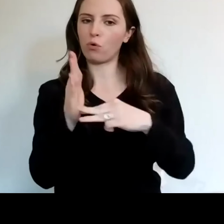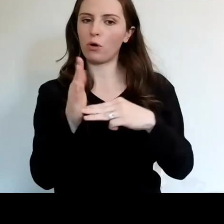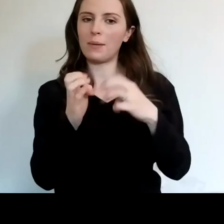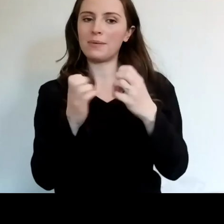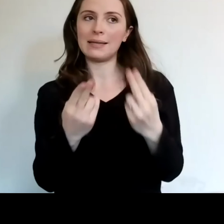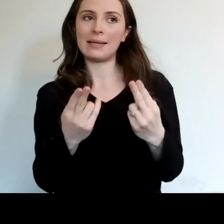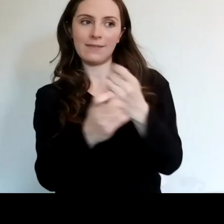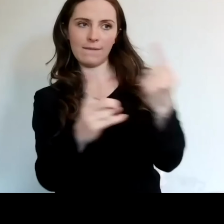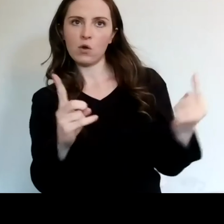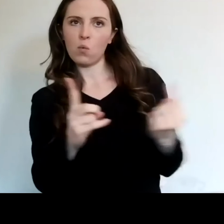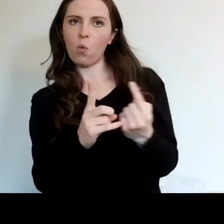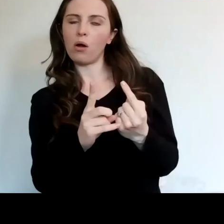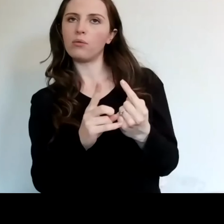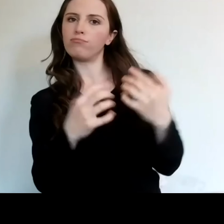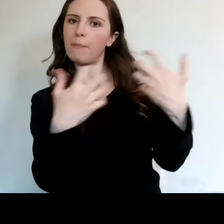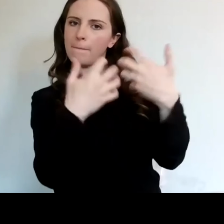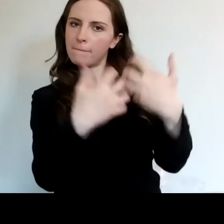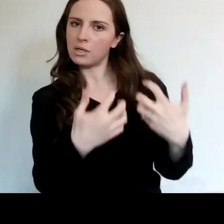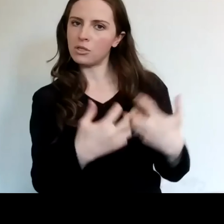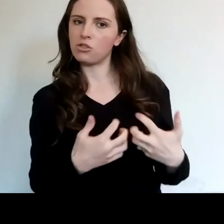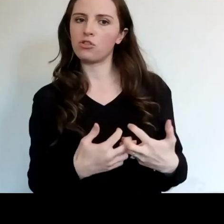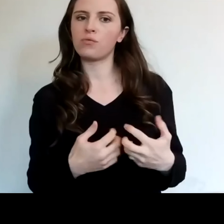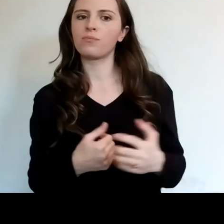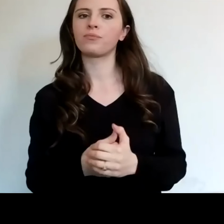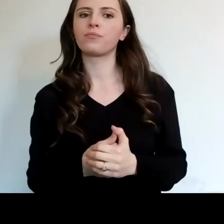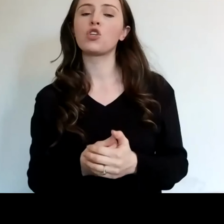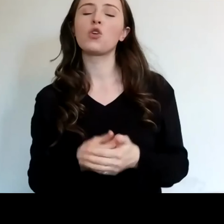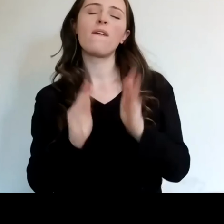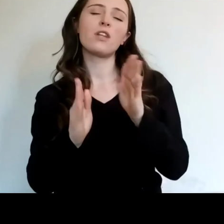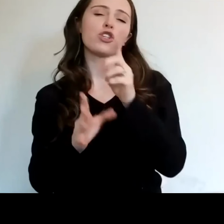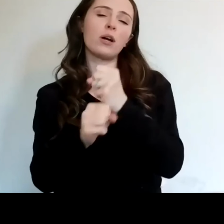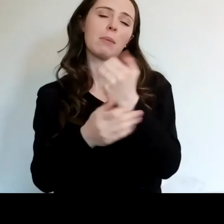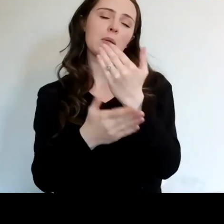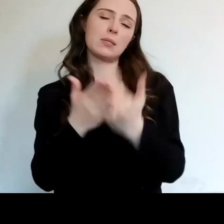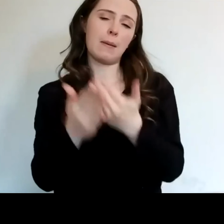So, some of the stuff we've covered already, such as inclusive events and festivals.